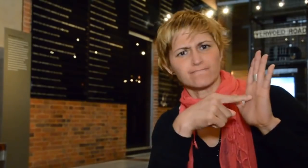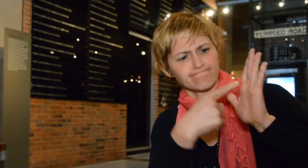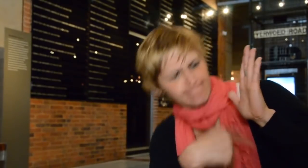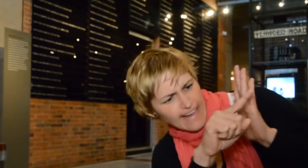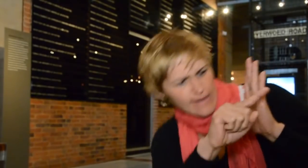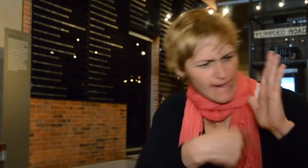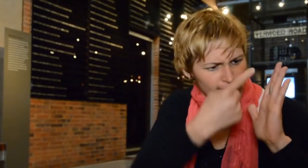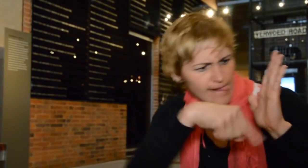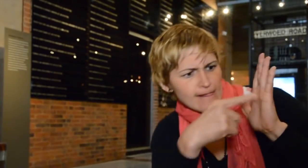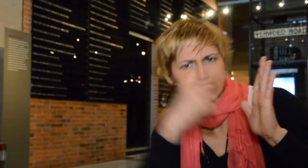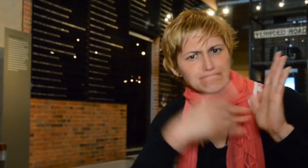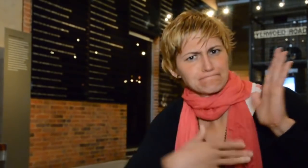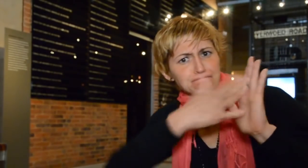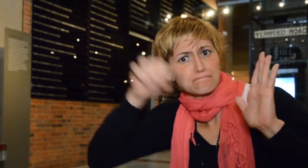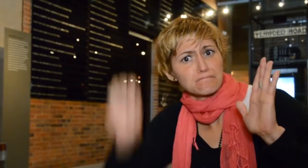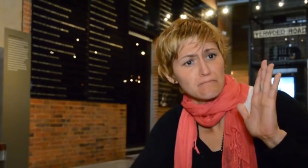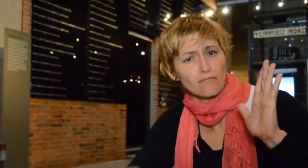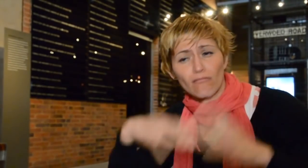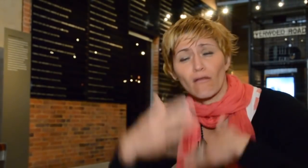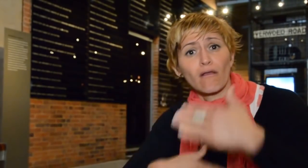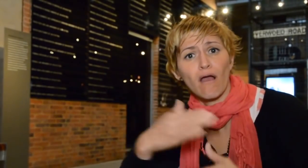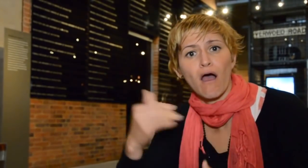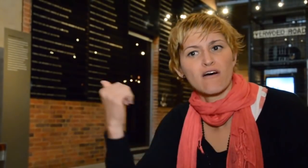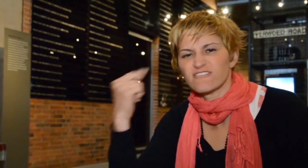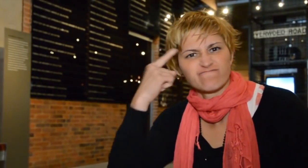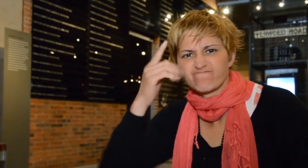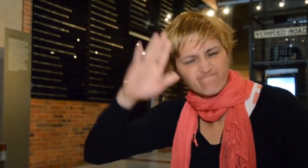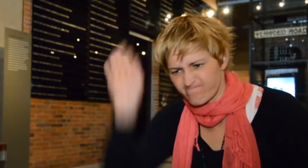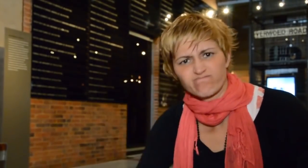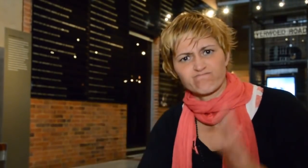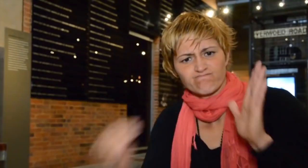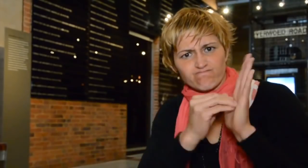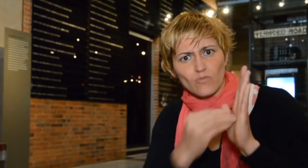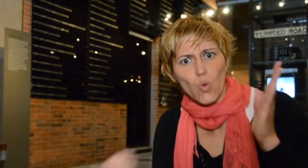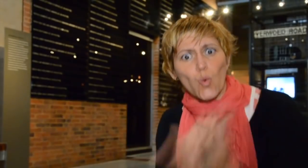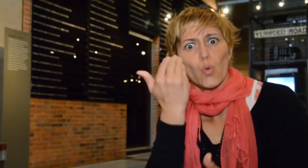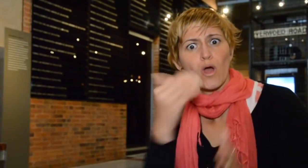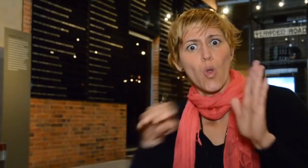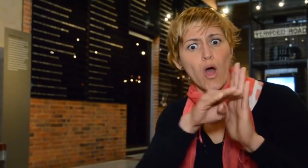that law over the years to try to have it removed.